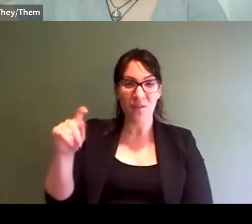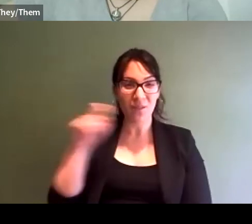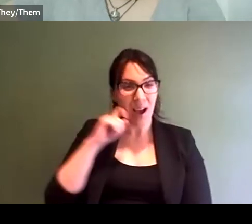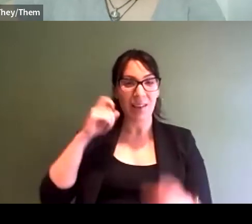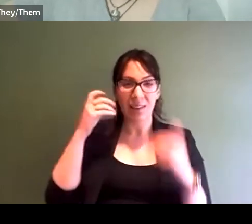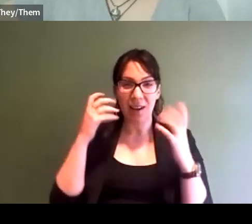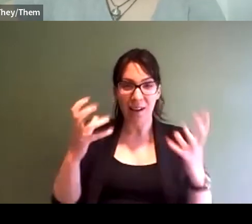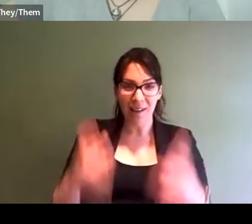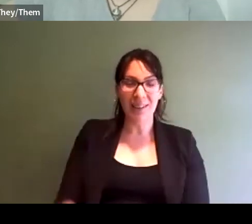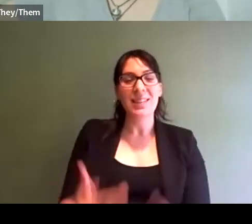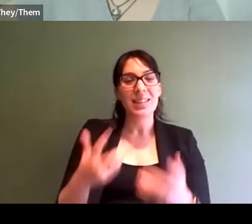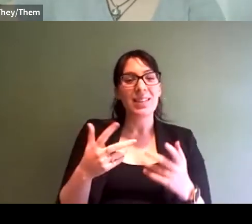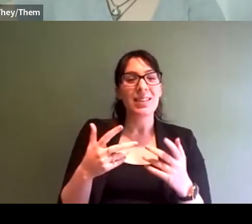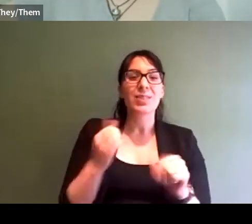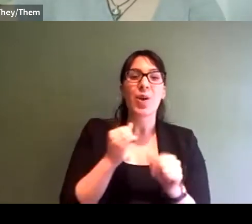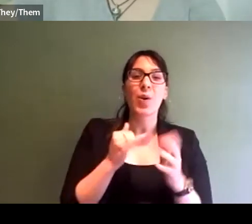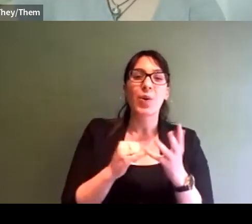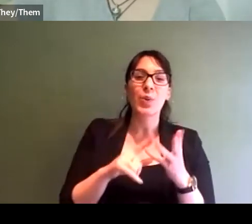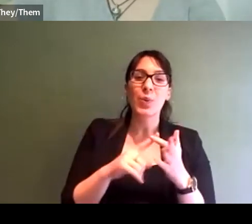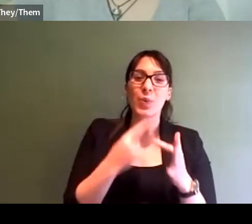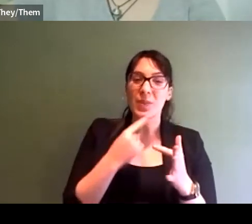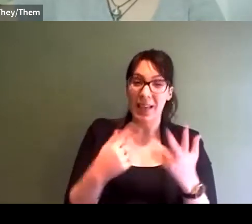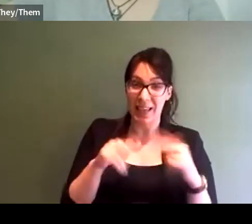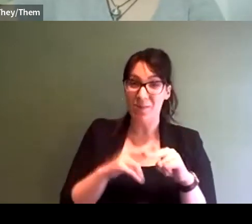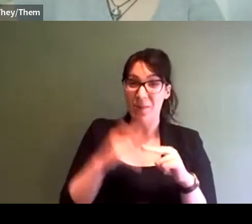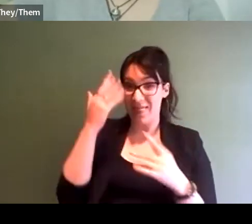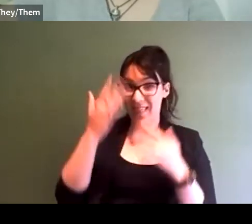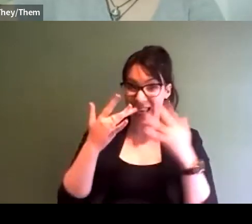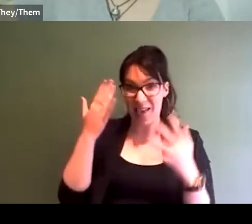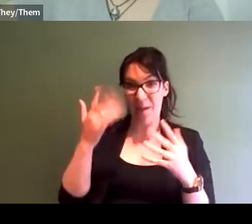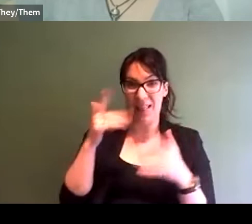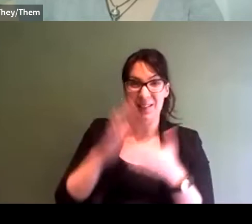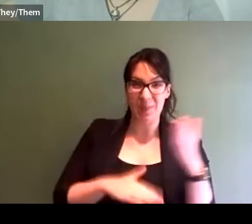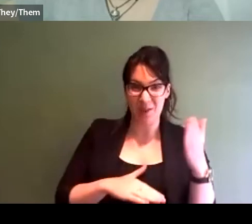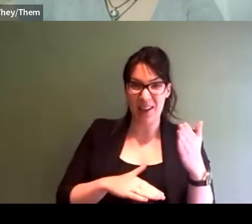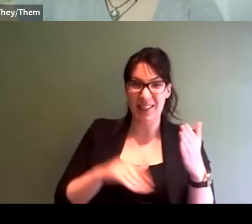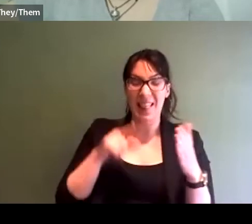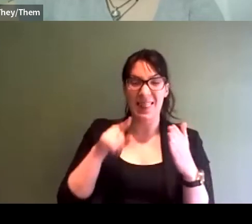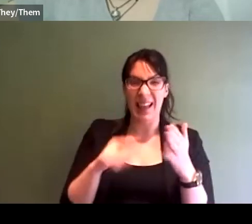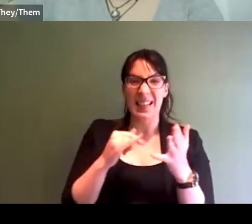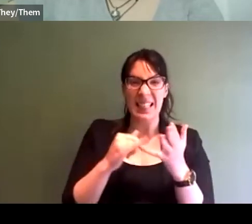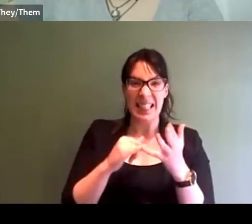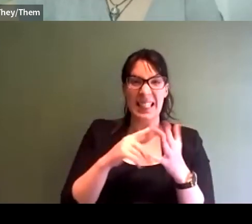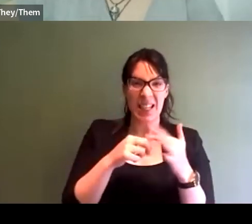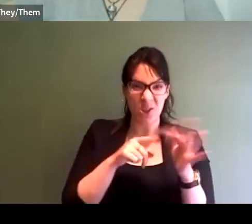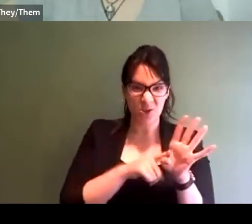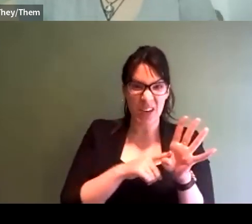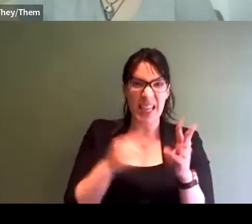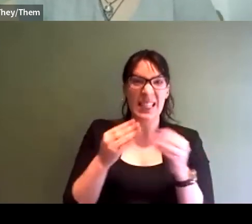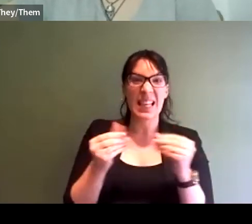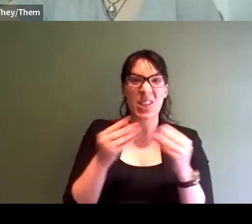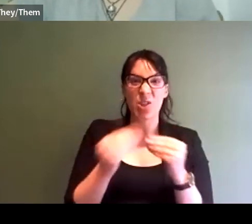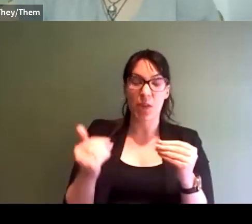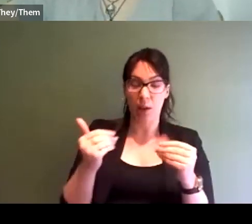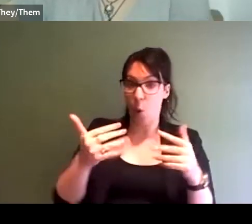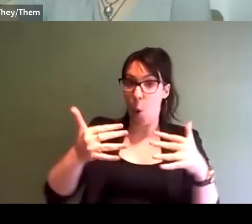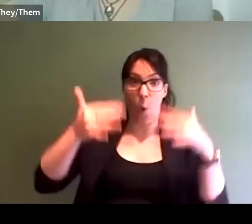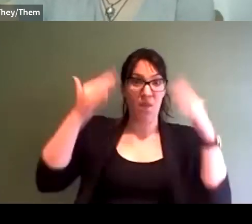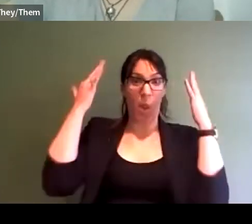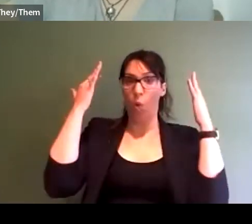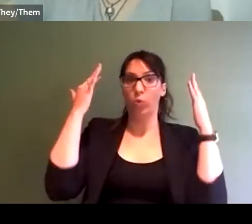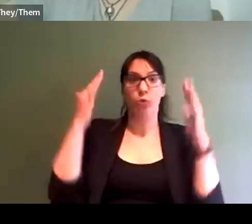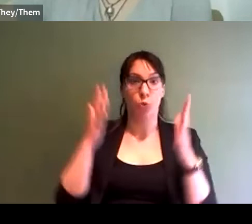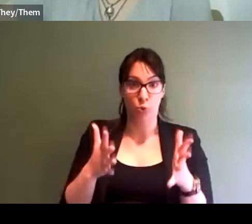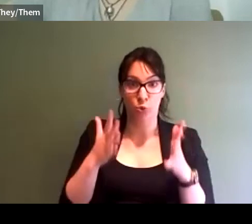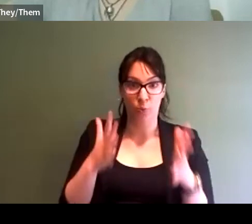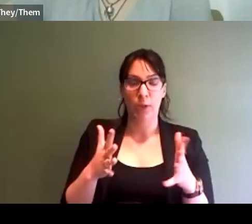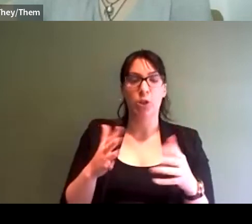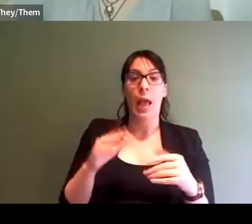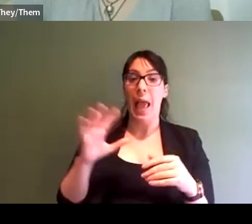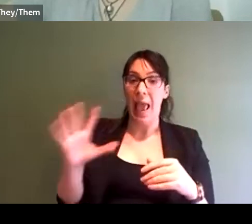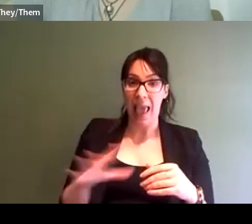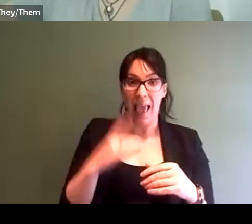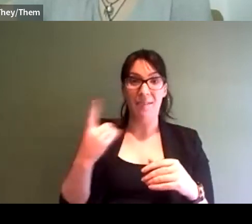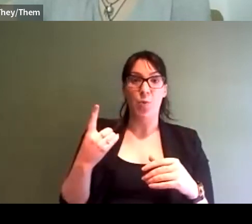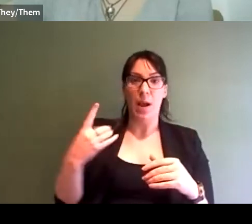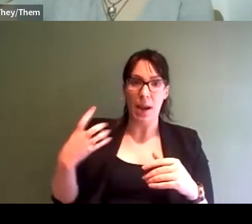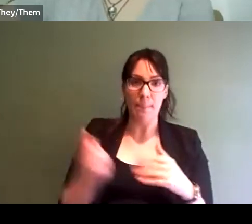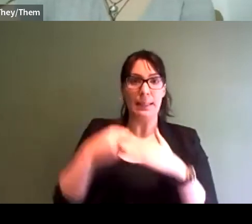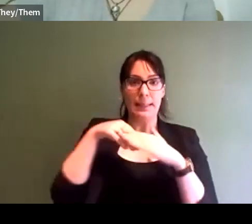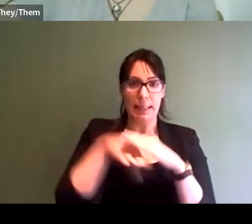So if we're thinking about the the that experience in the sensory overload, that's obviously one of those classic things that you can think about where, you know, everyone is expected in the classroom to do this activity.